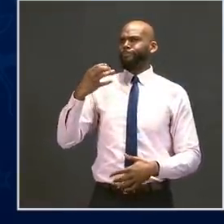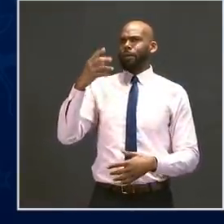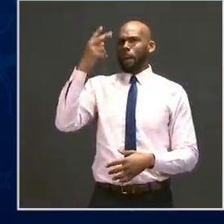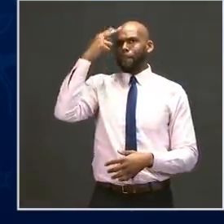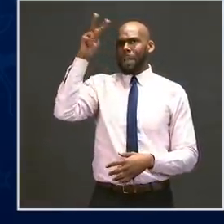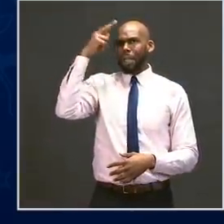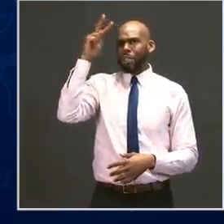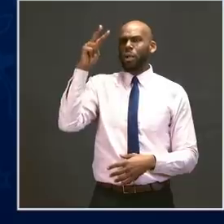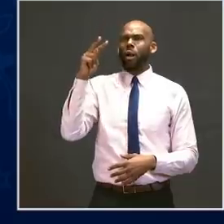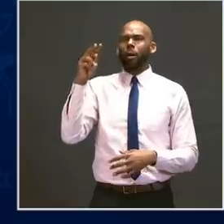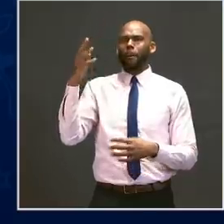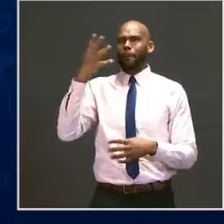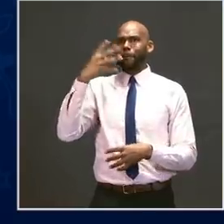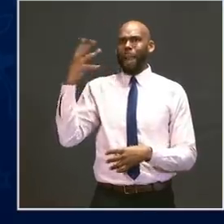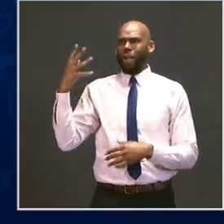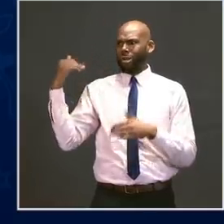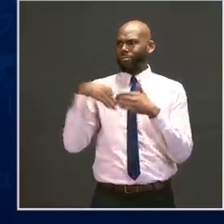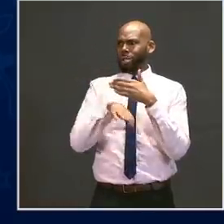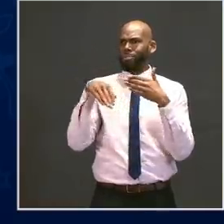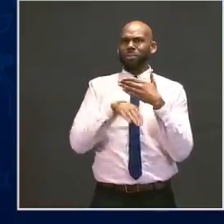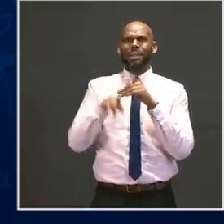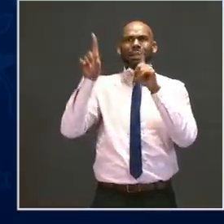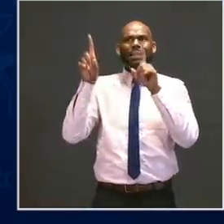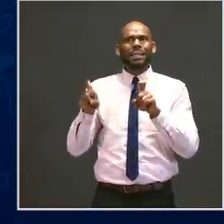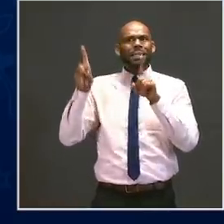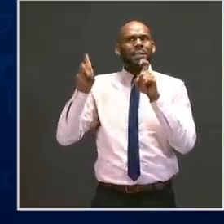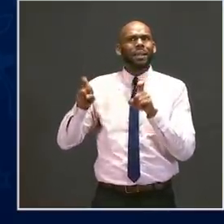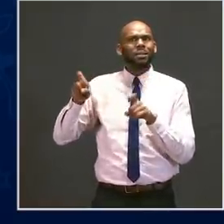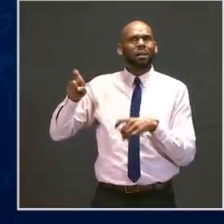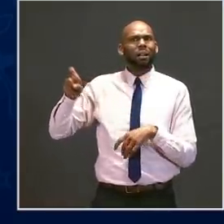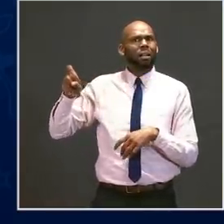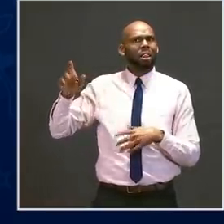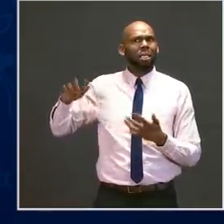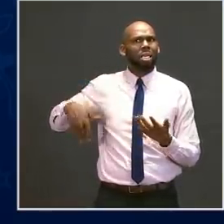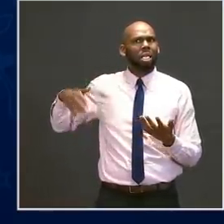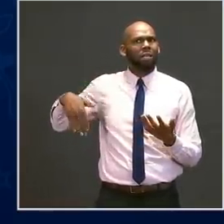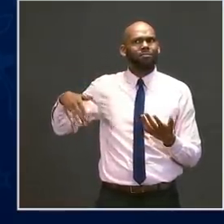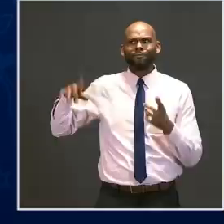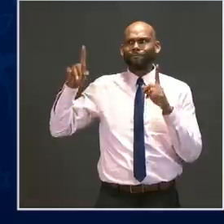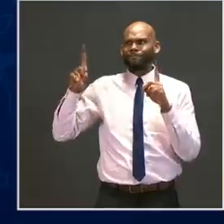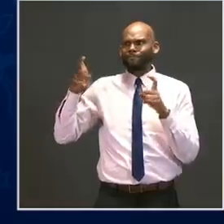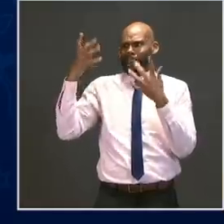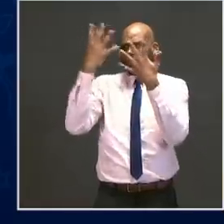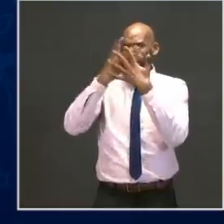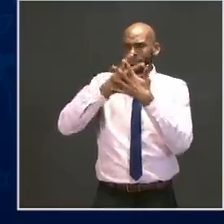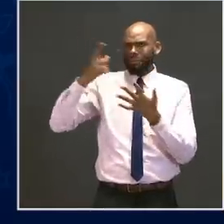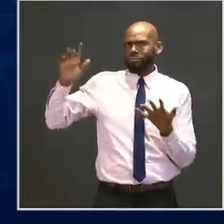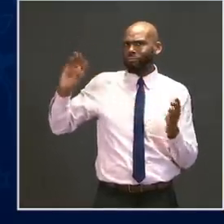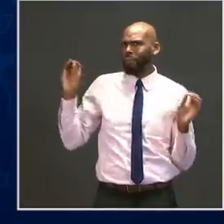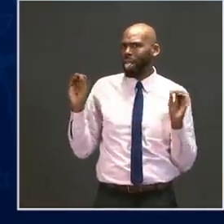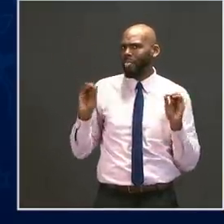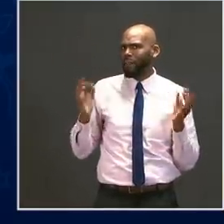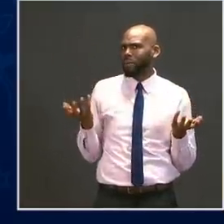who have not been tested by the -- by the authorities. Ms. Psaki: Well, let me reiterate what I --